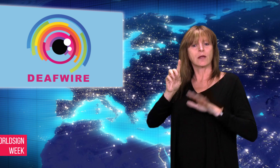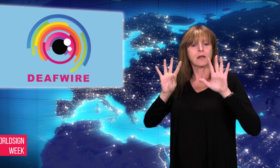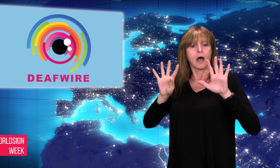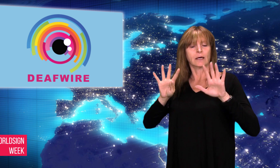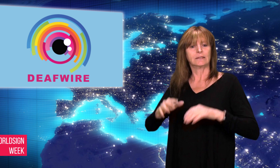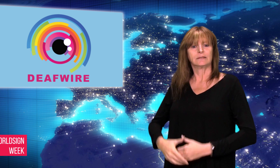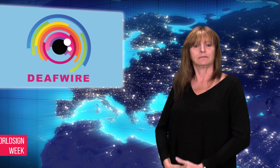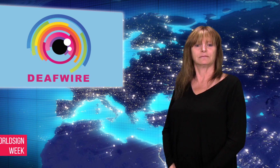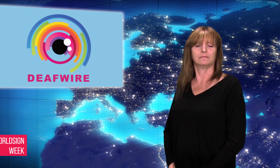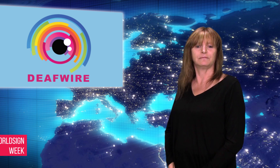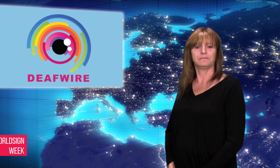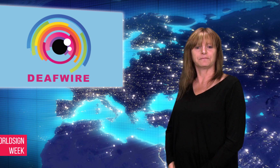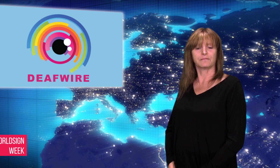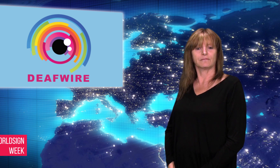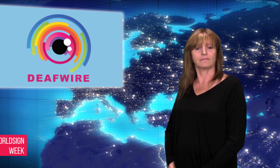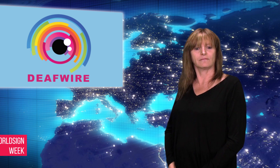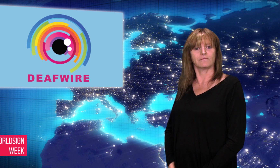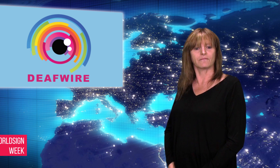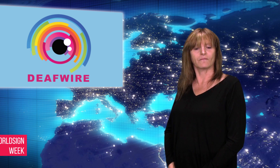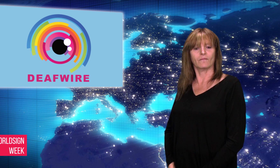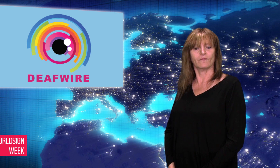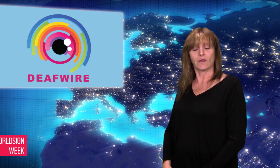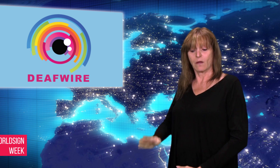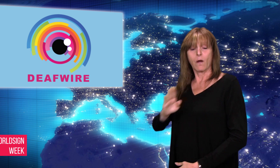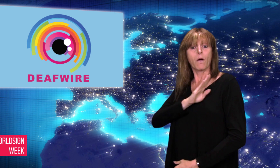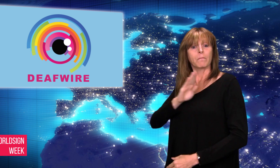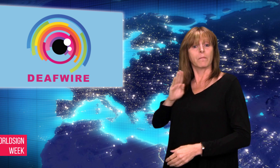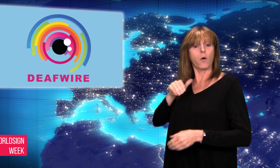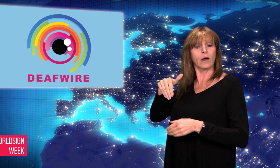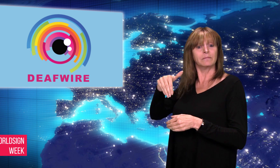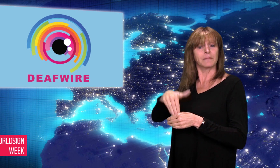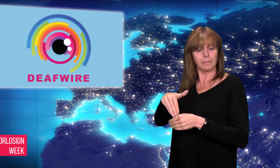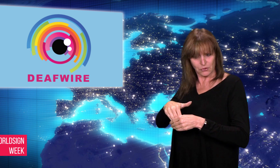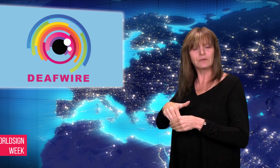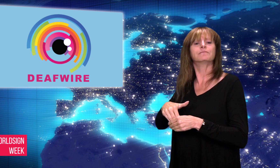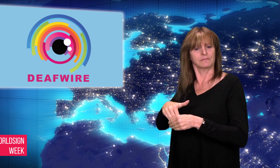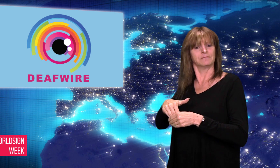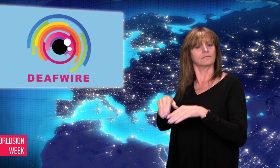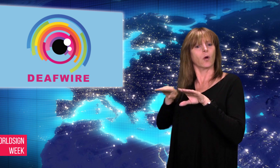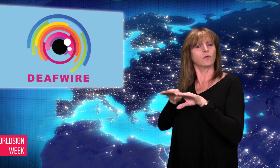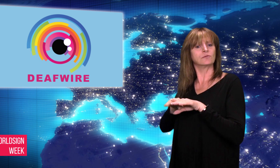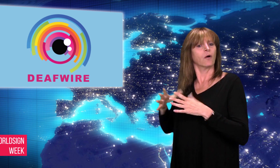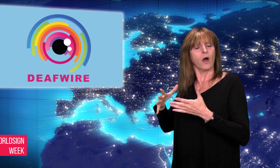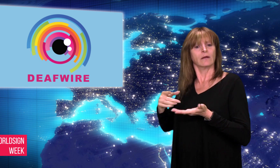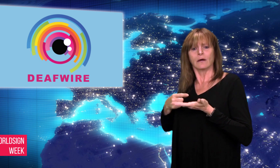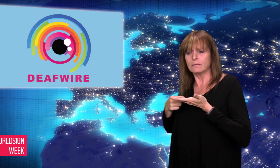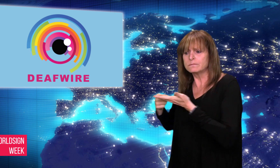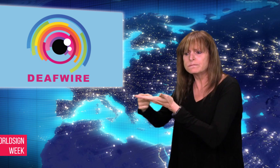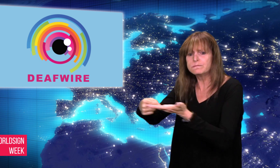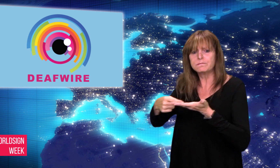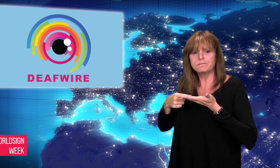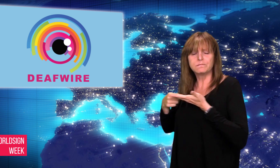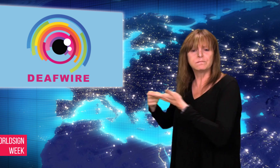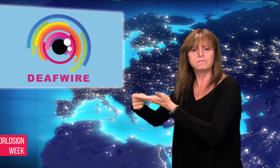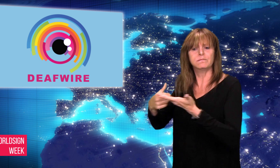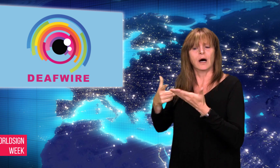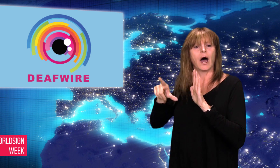and deaf people’, human rights instruments such as the United Nation Convention on the Rights of Persons